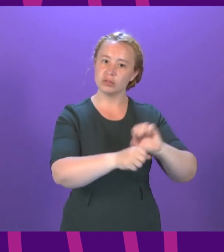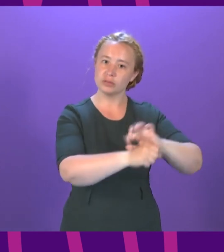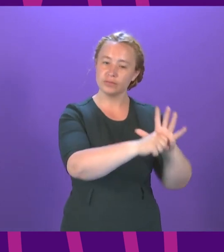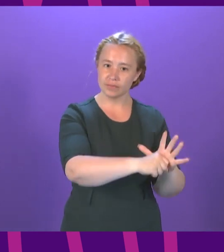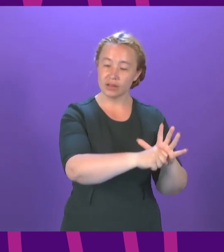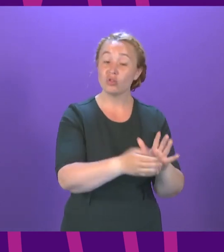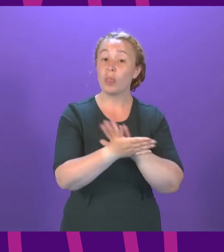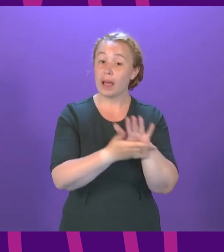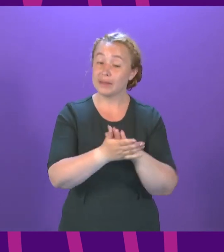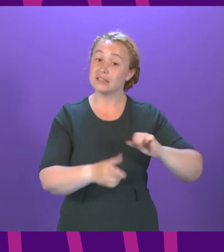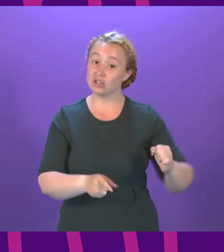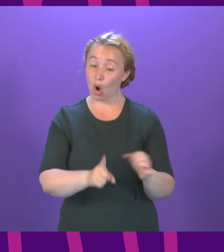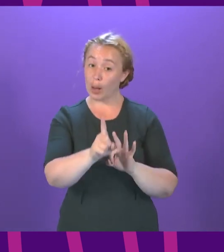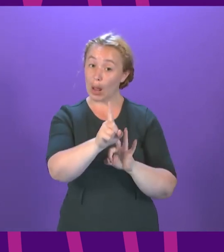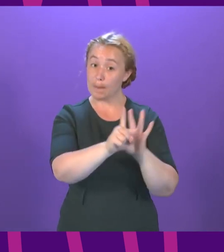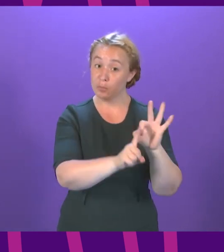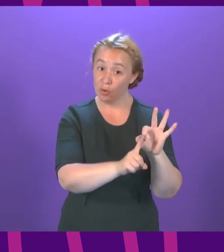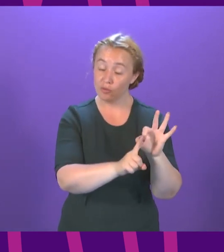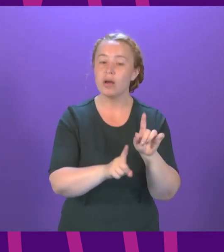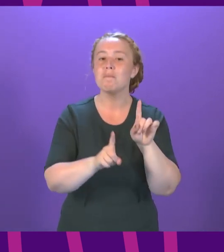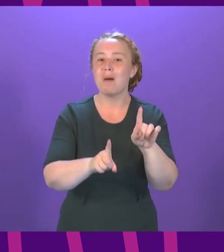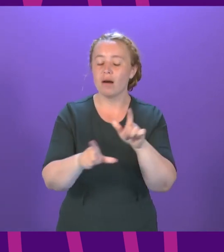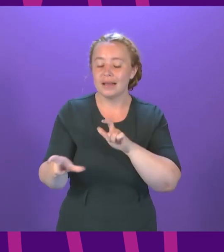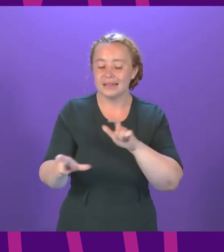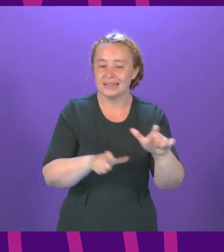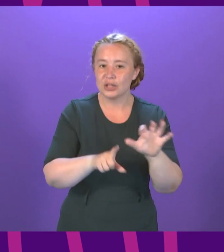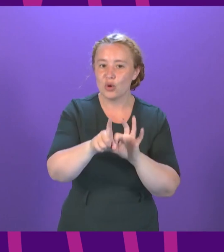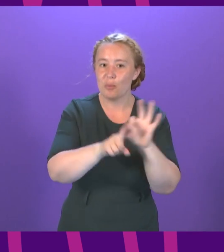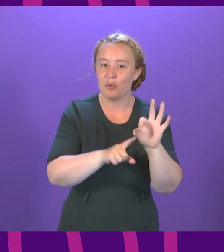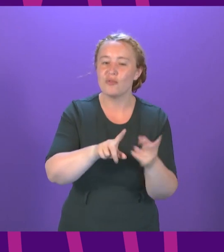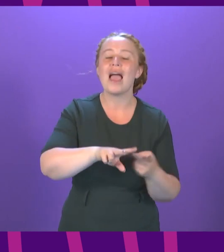but that position will continue to improve only if people continue to comply with all